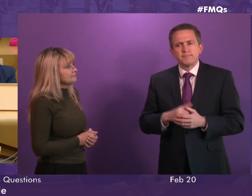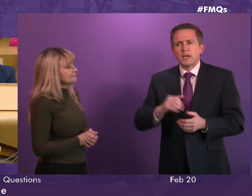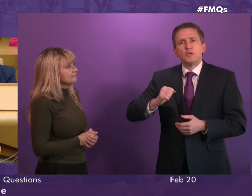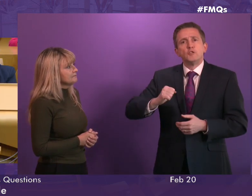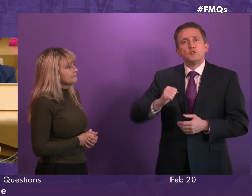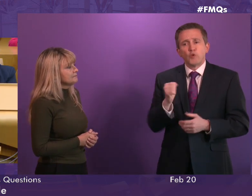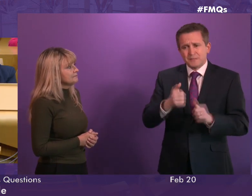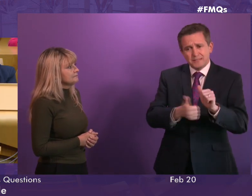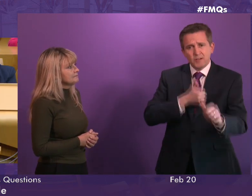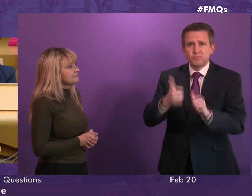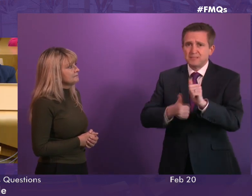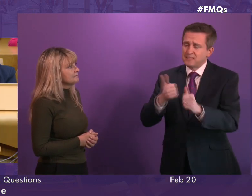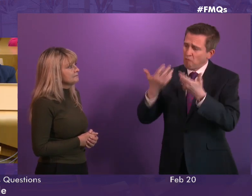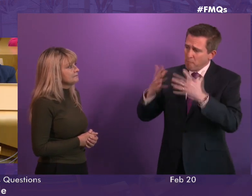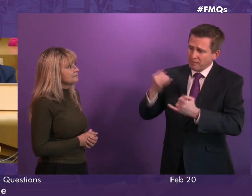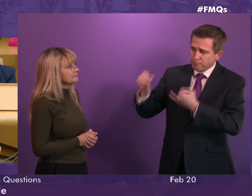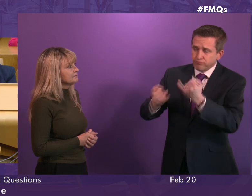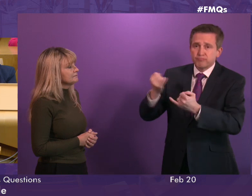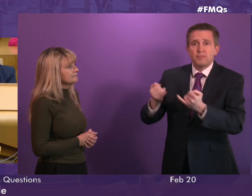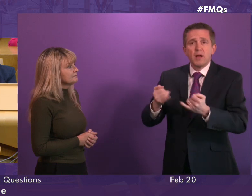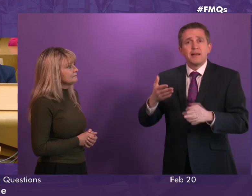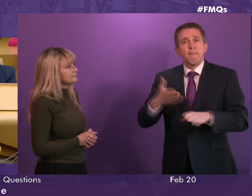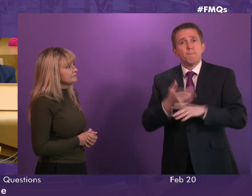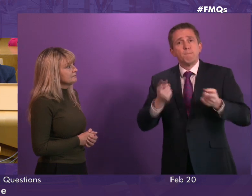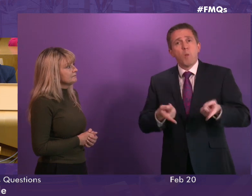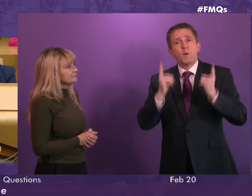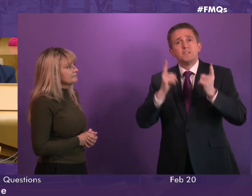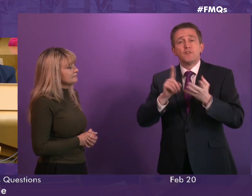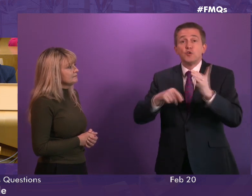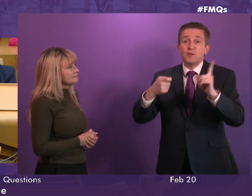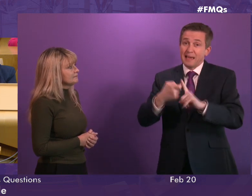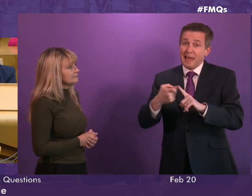industry and employers of the United Kingdom Government’s immigration proposals, will